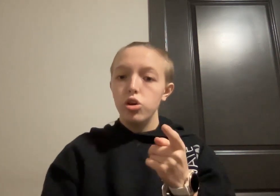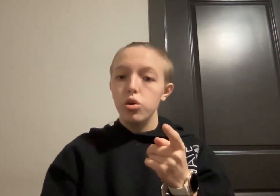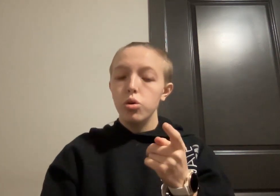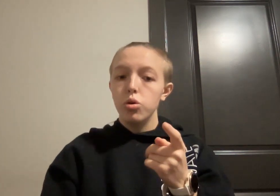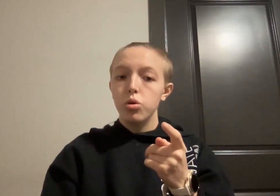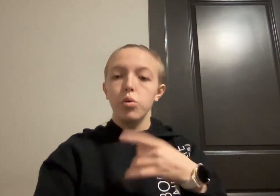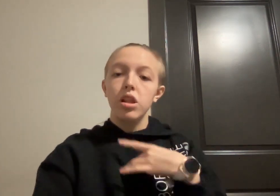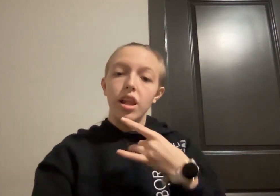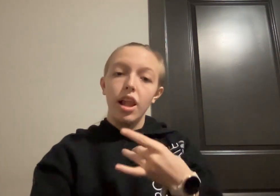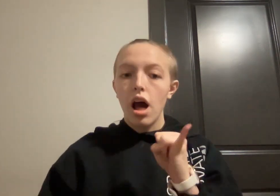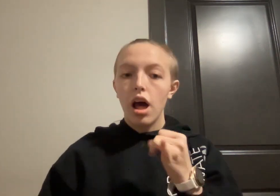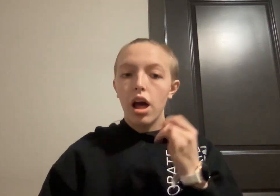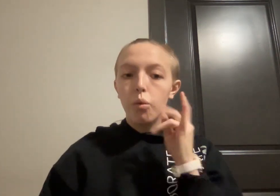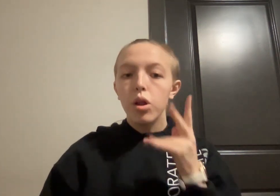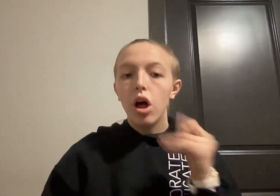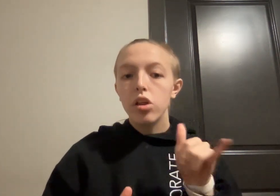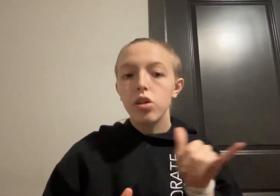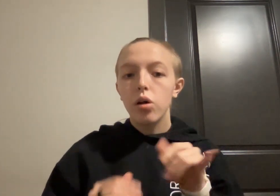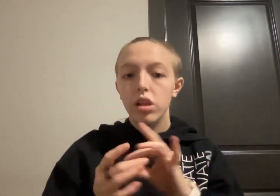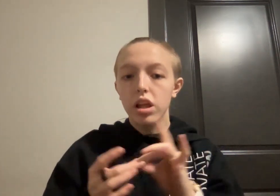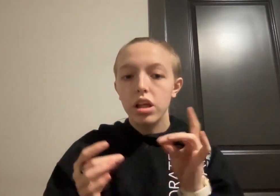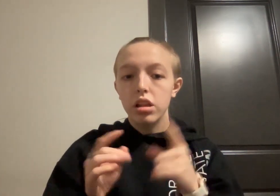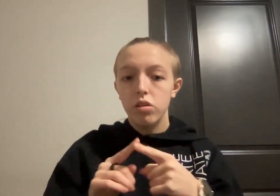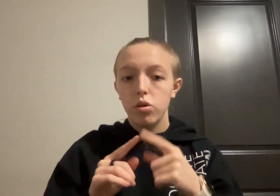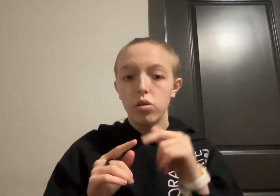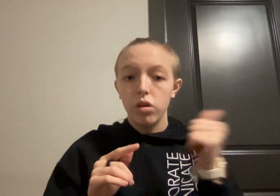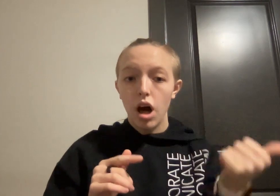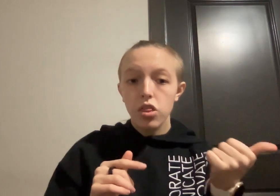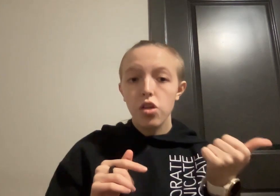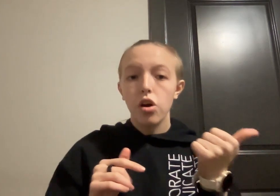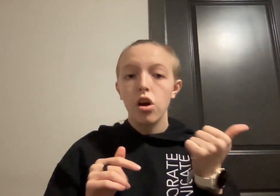I will also link to other ways